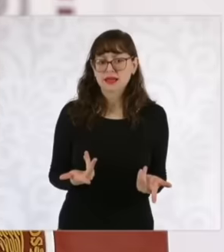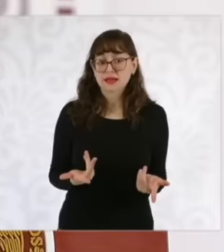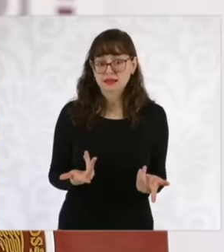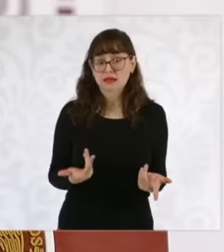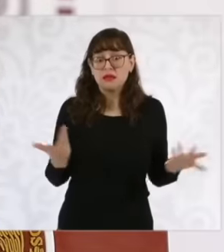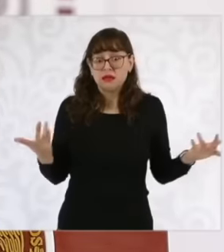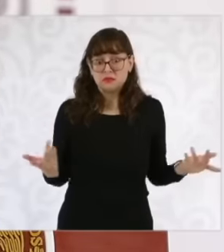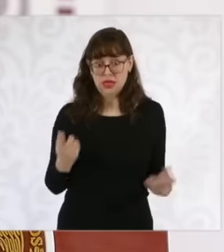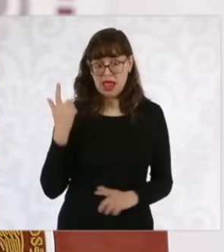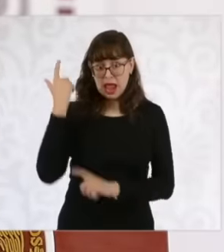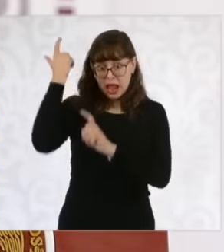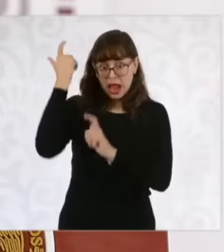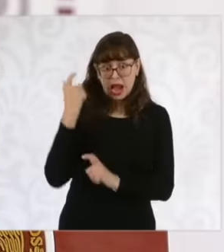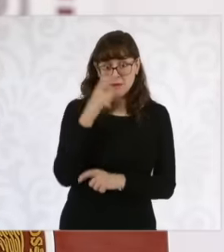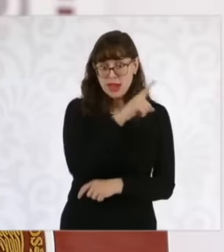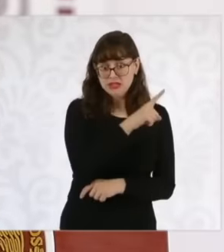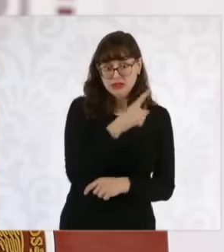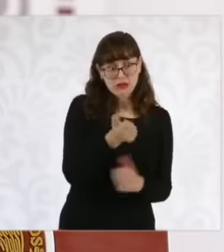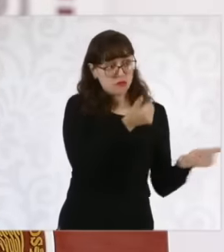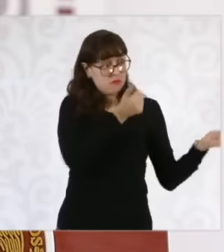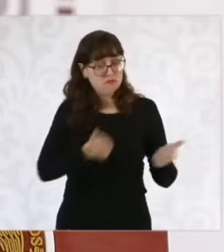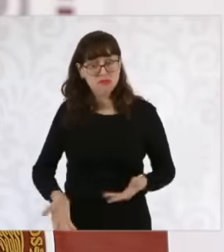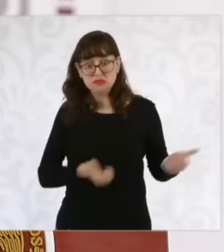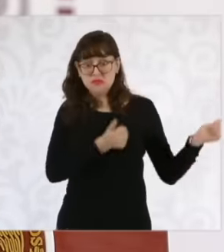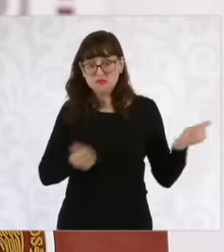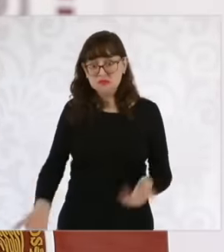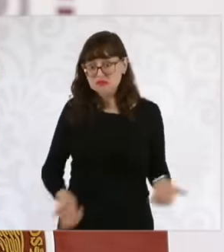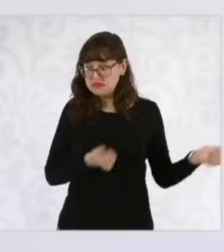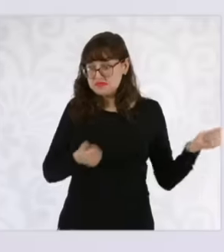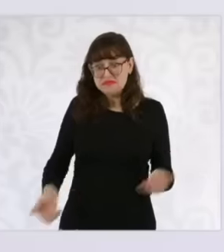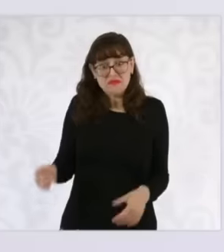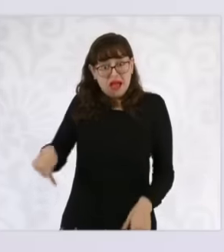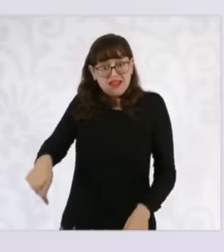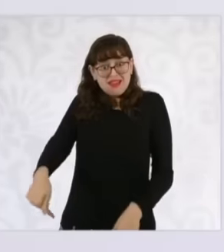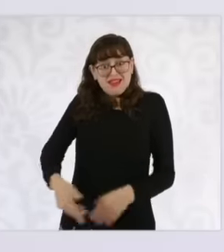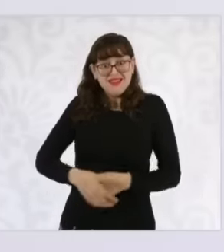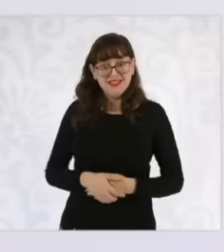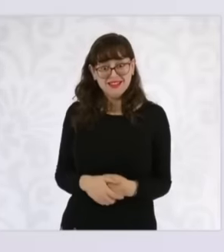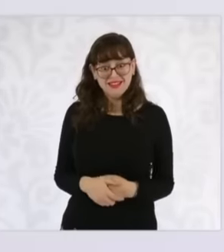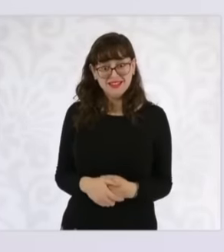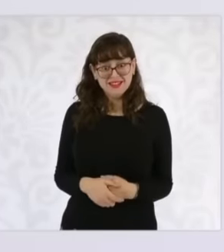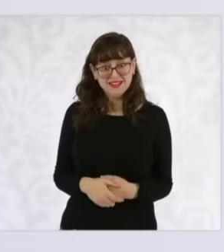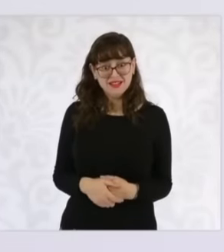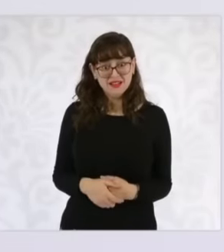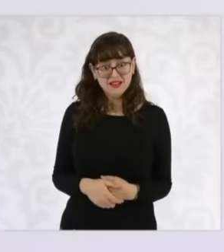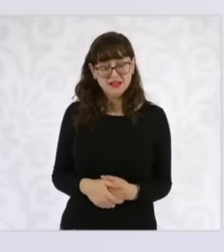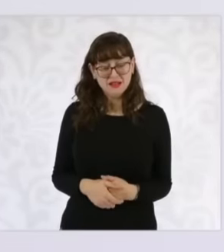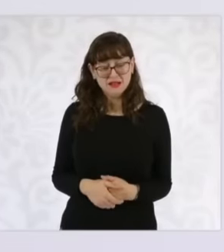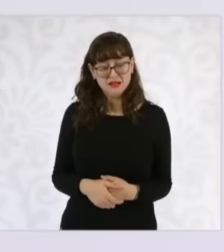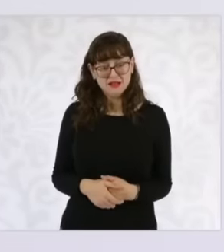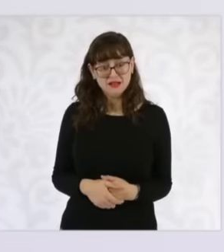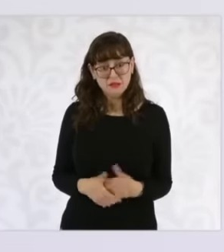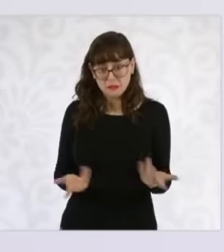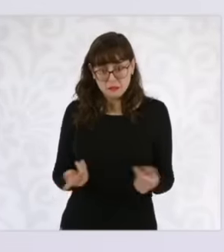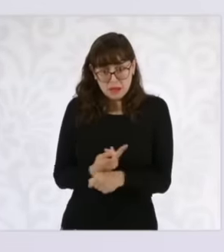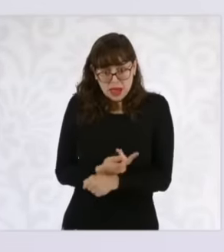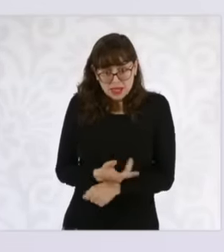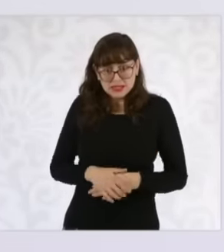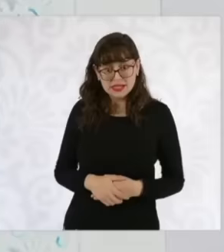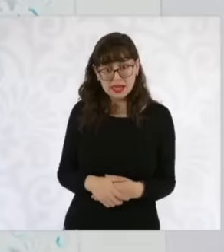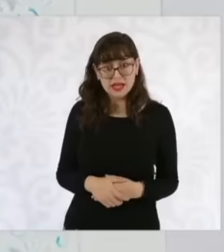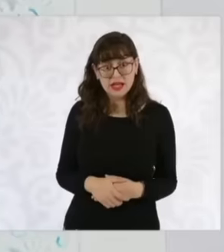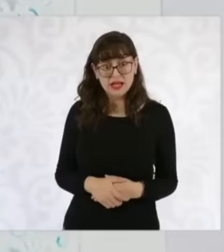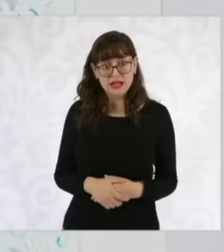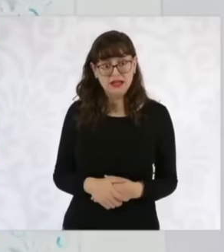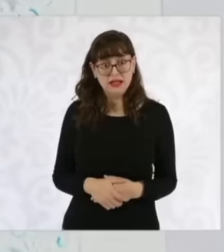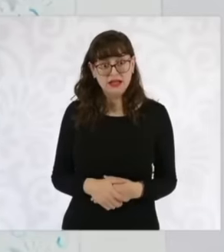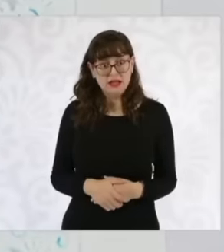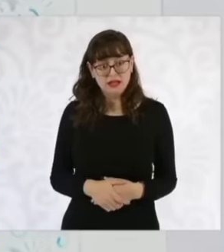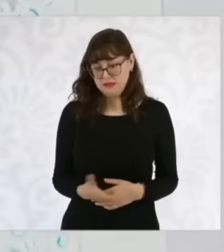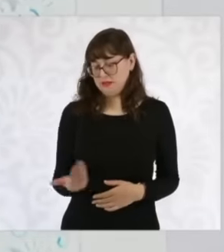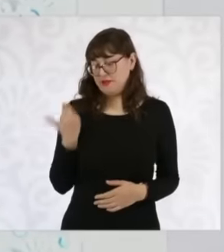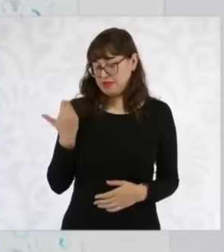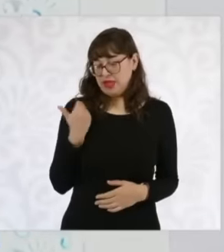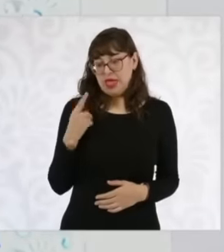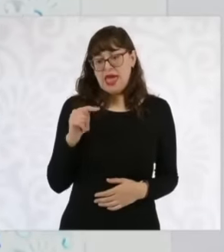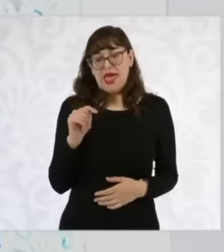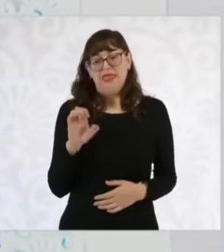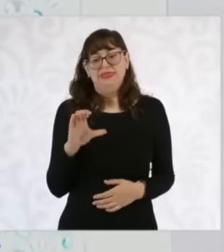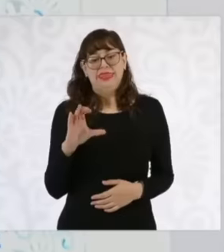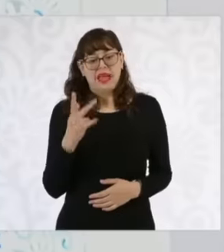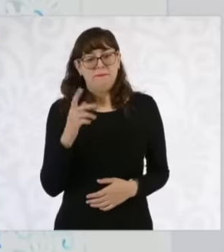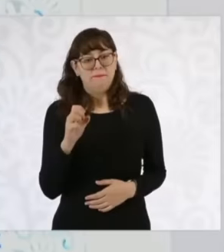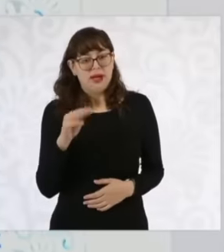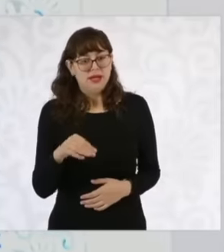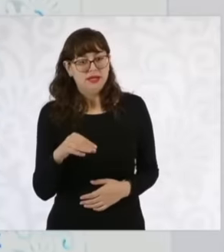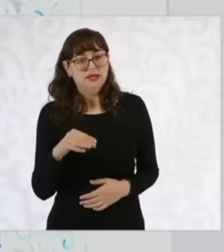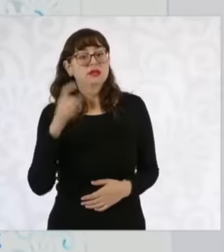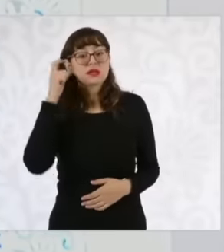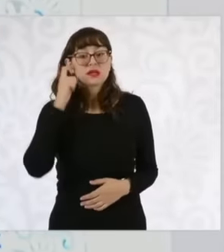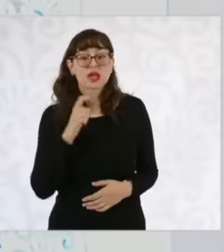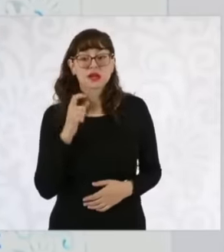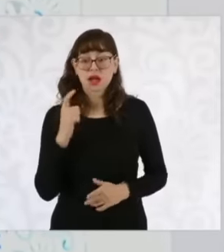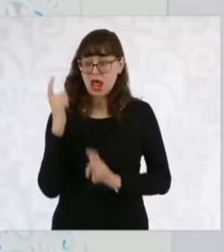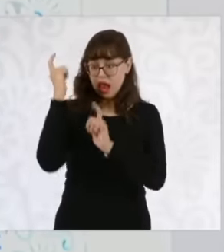from the United States to Mexico now what we saw in the Tecpan case in Guerrero Well, they were high caliber weapons